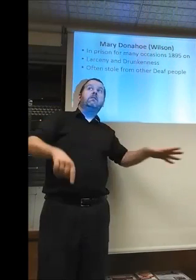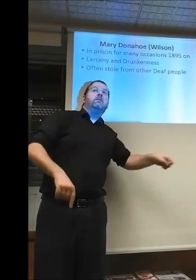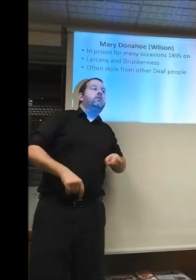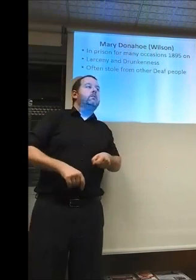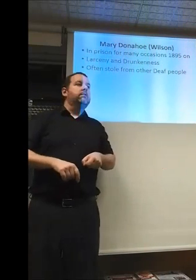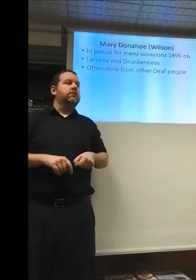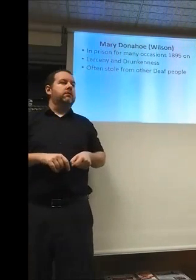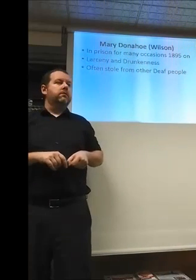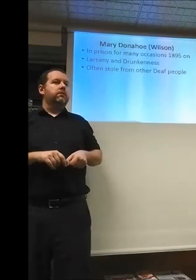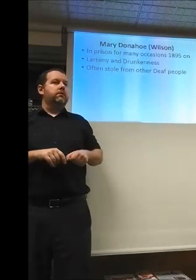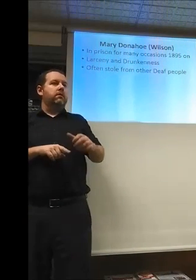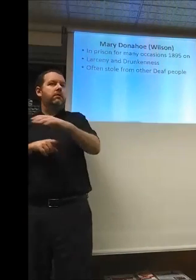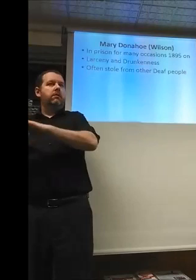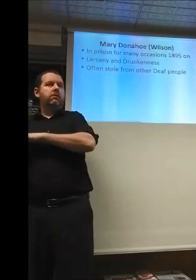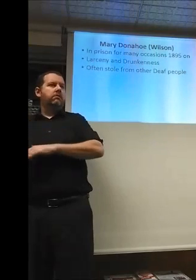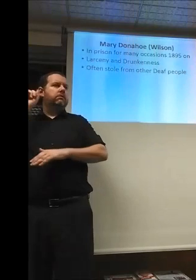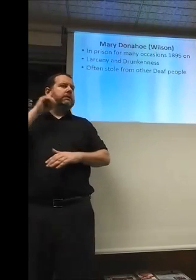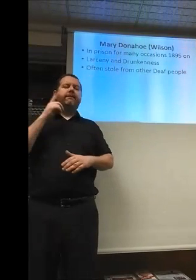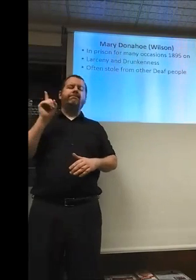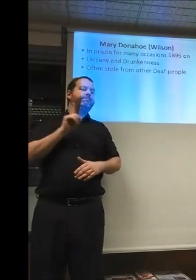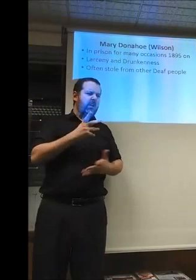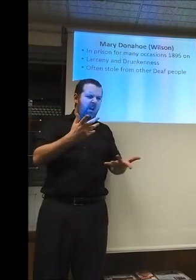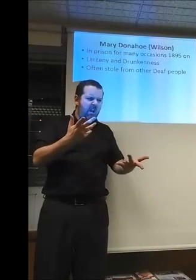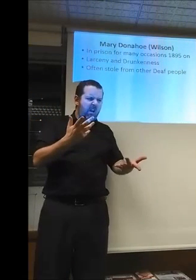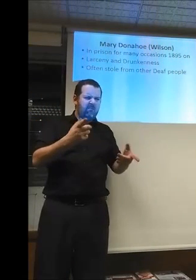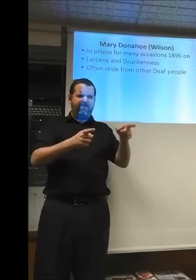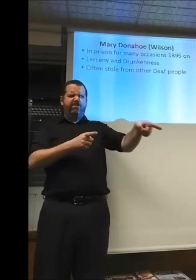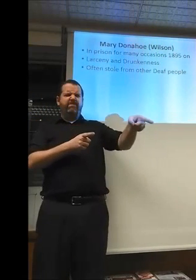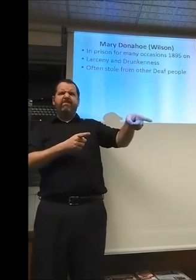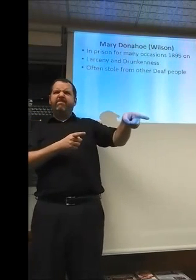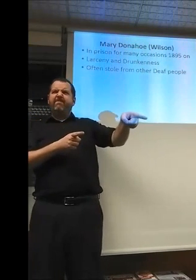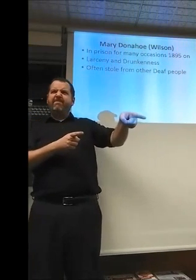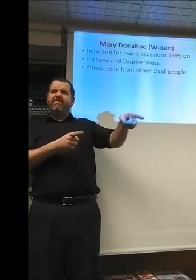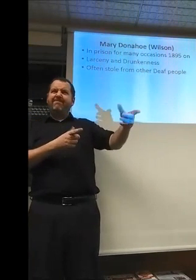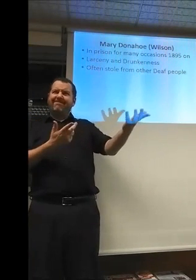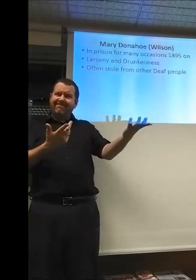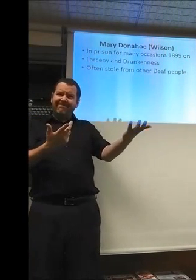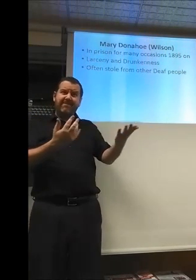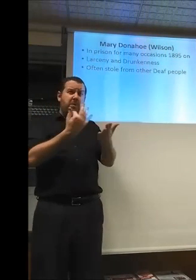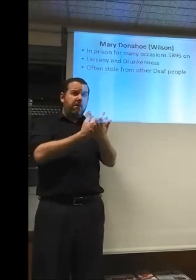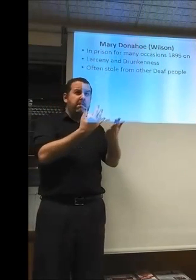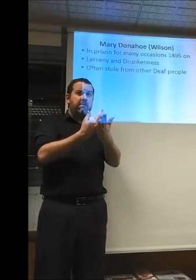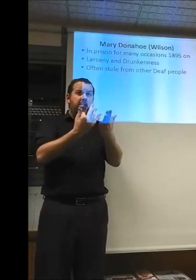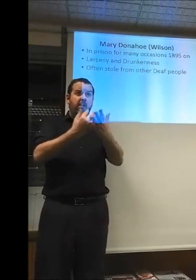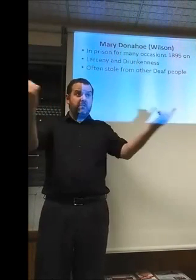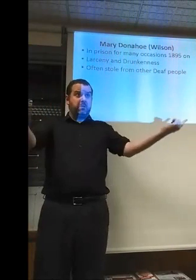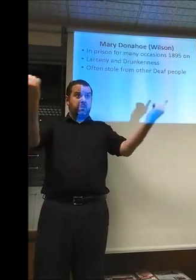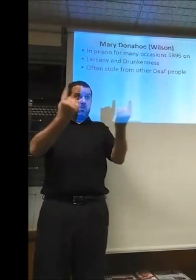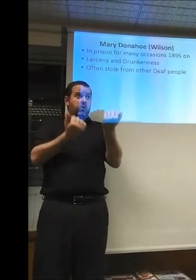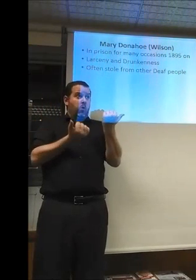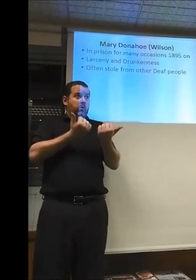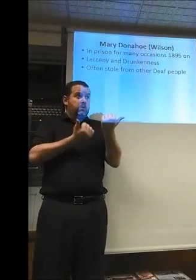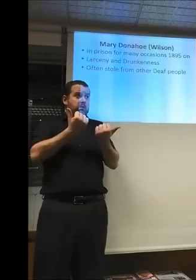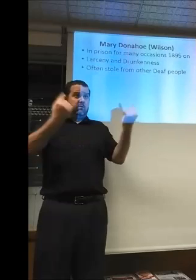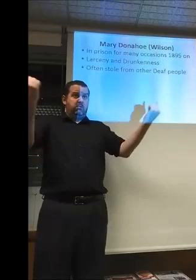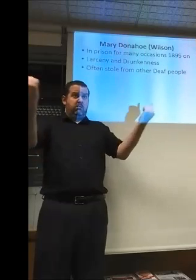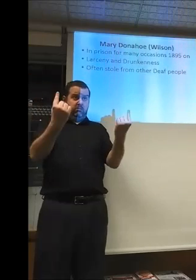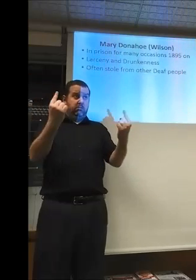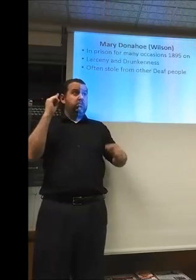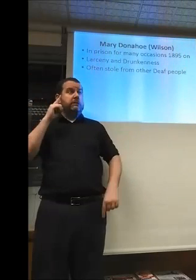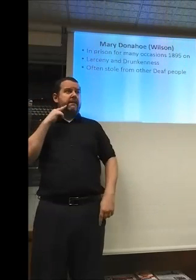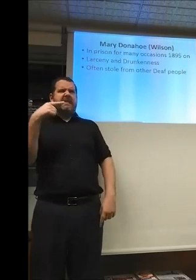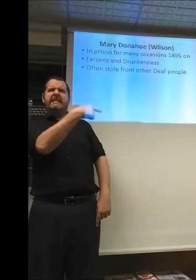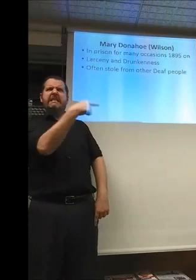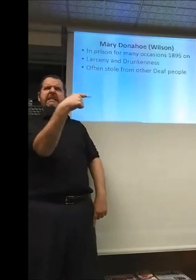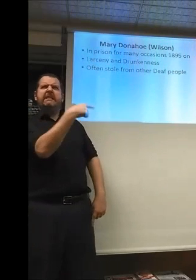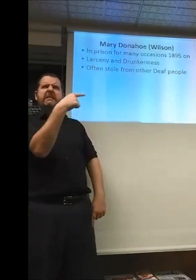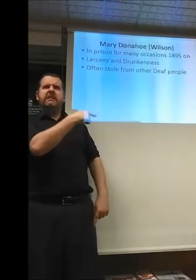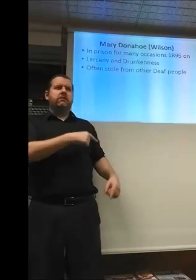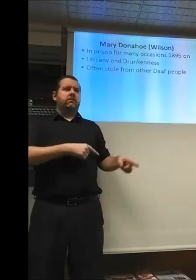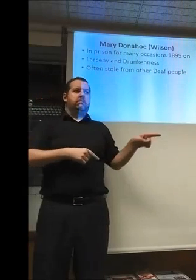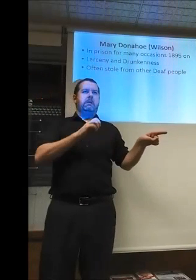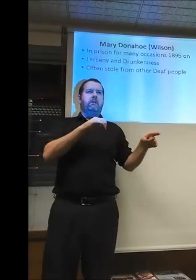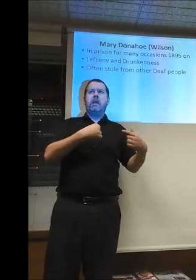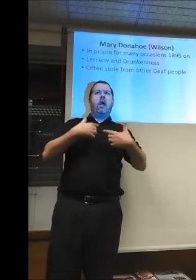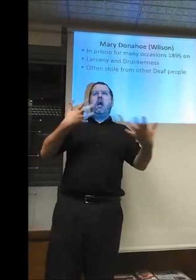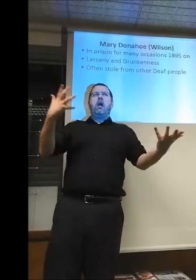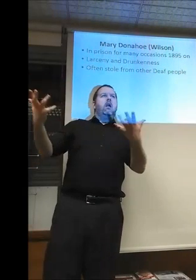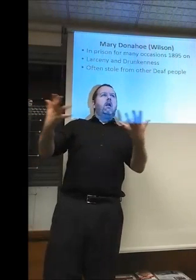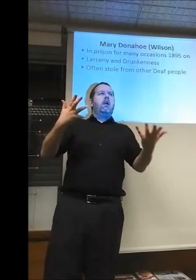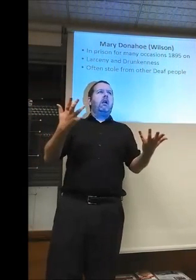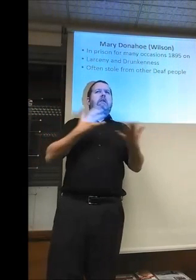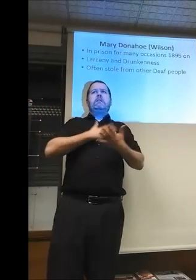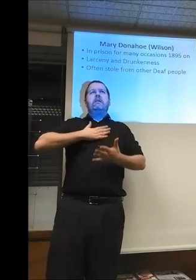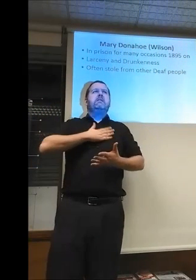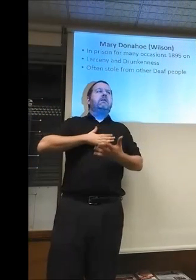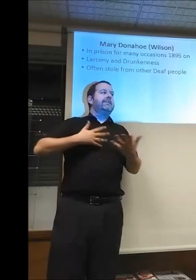(Yeah, you can see there the sign for parking, now you’d have to try put all your money